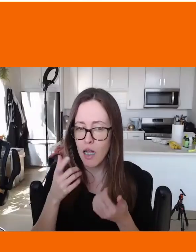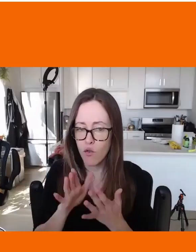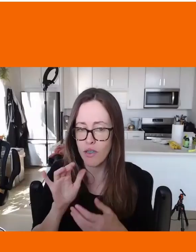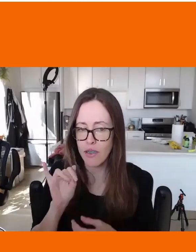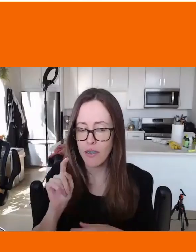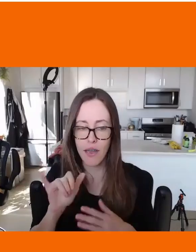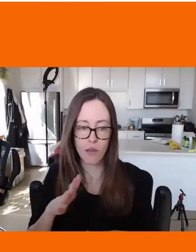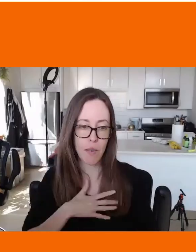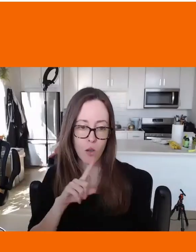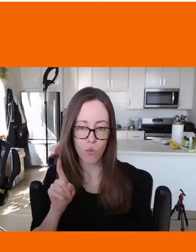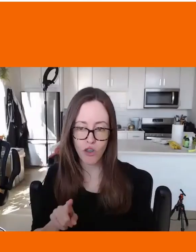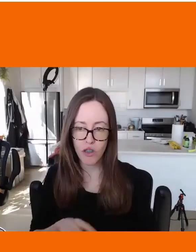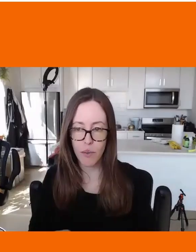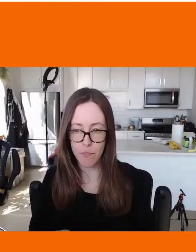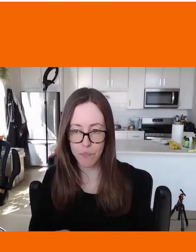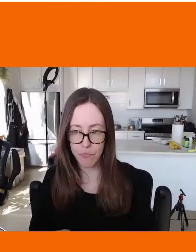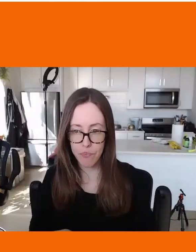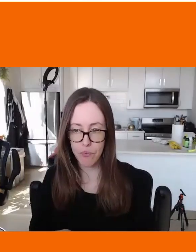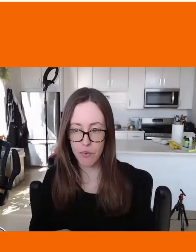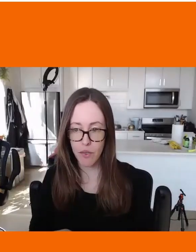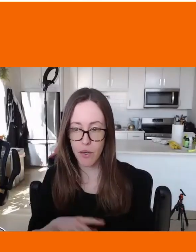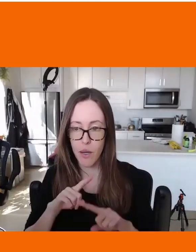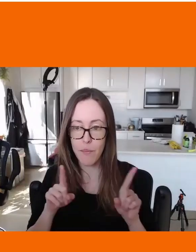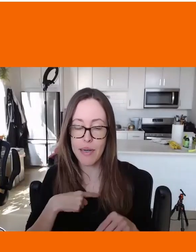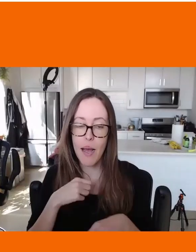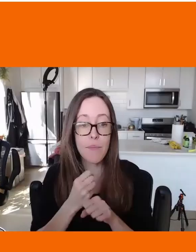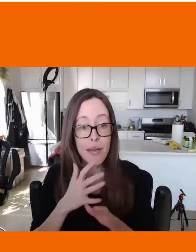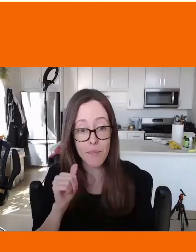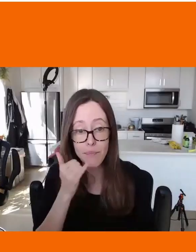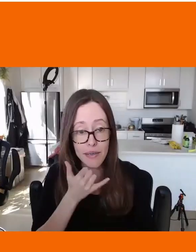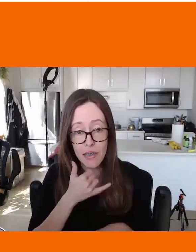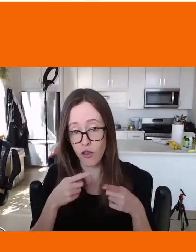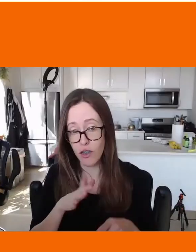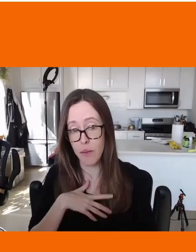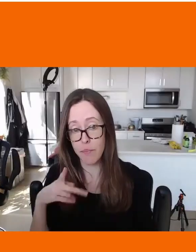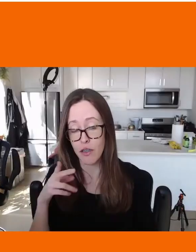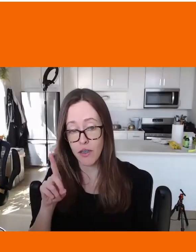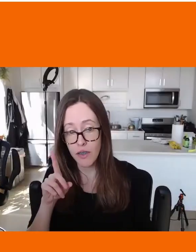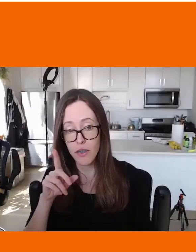I suspected that there was autism, so that was my research question. But I made a mistake.